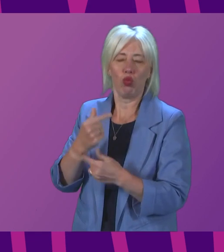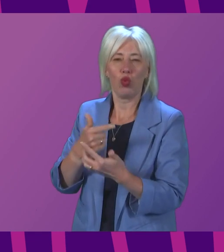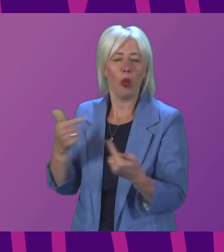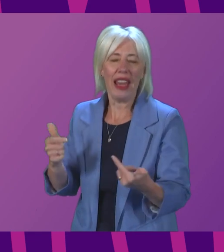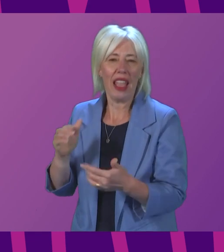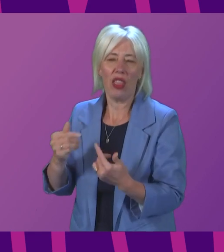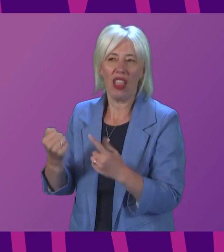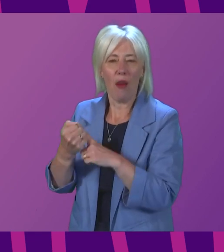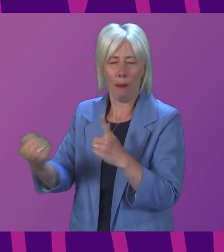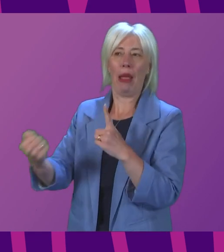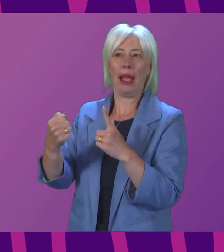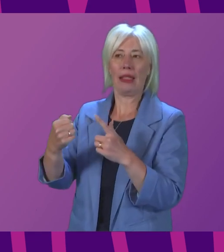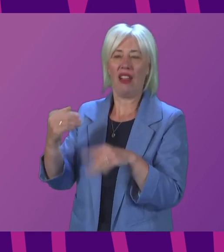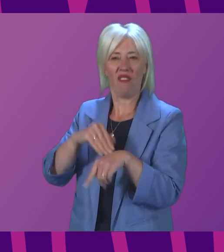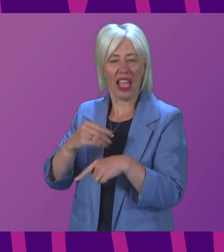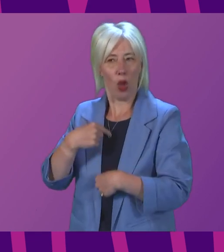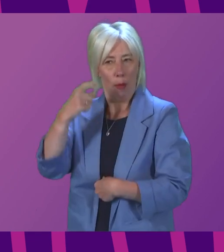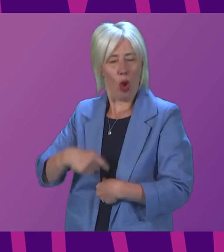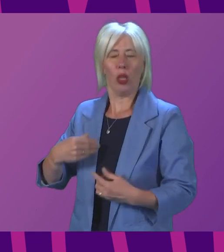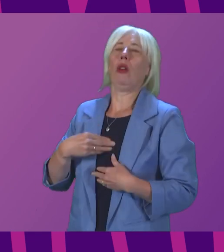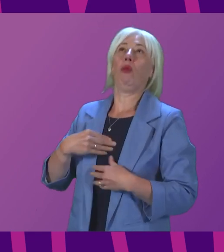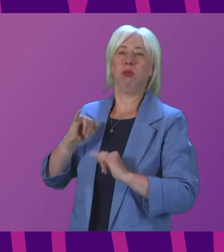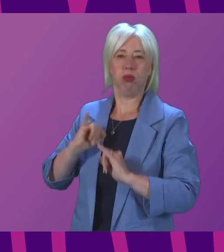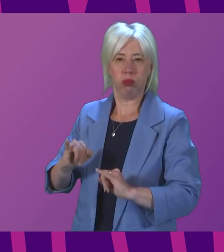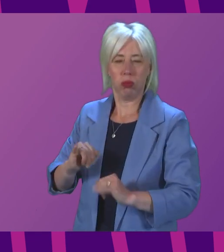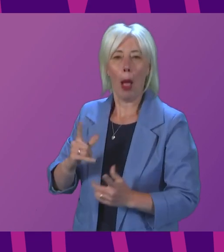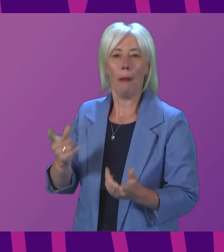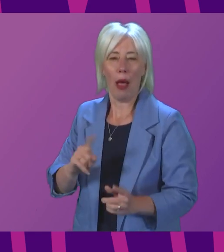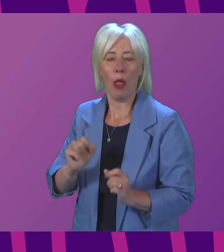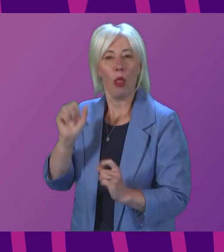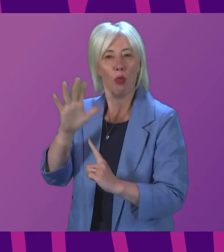However, the fact of the matter is that it is because of the priority that we in this